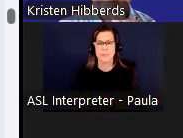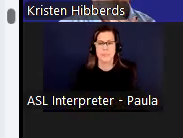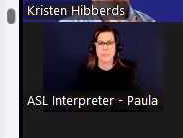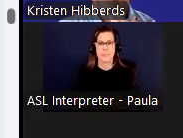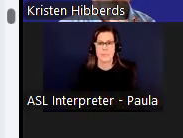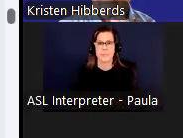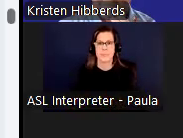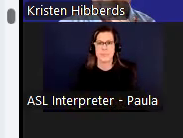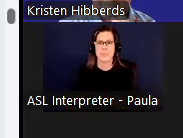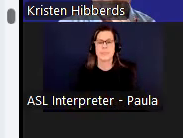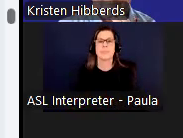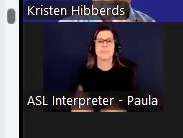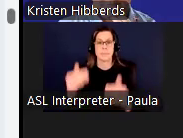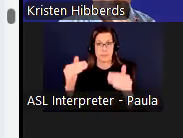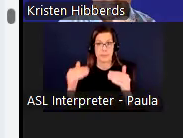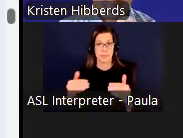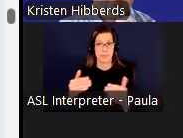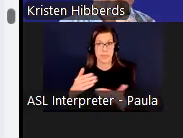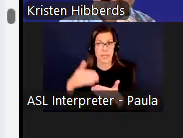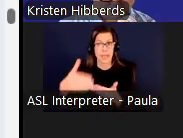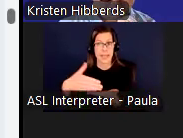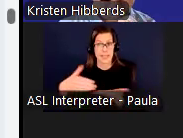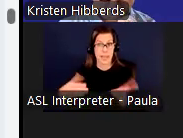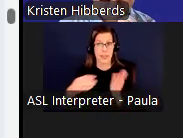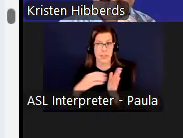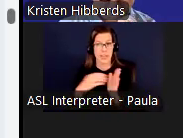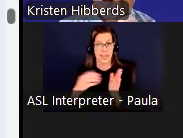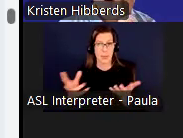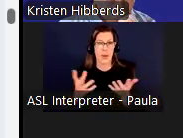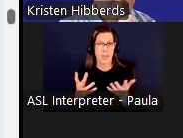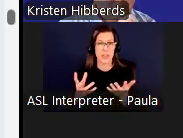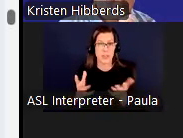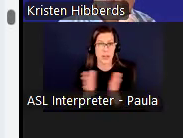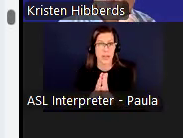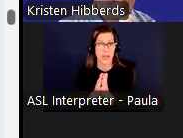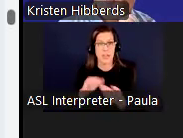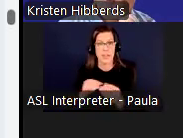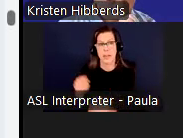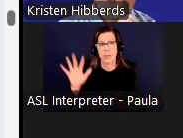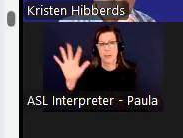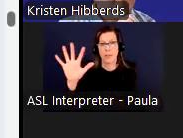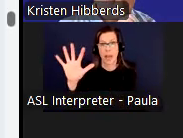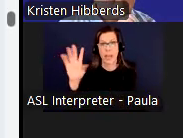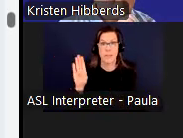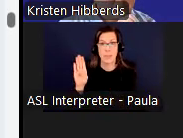So moving on, my next section, though I wanted to point out was under